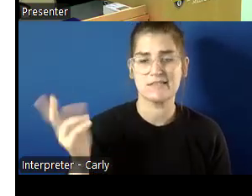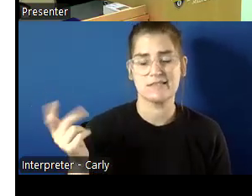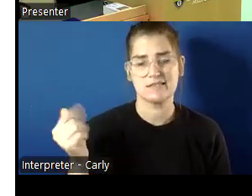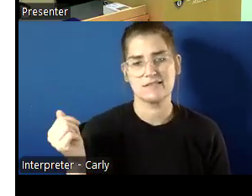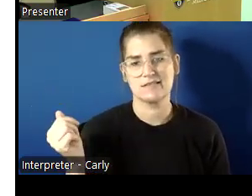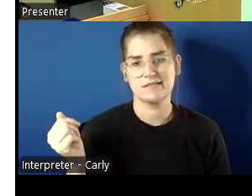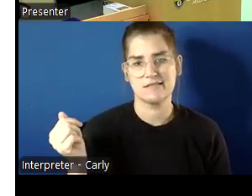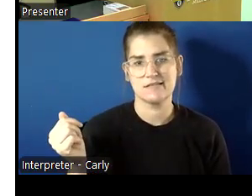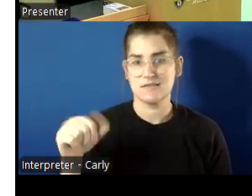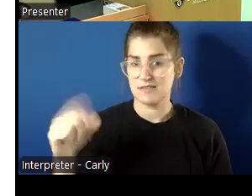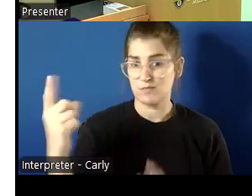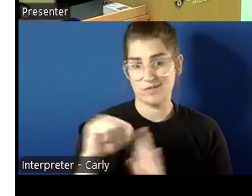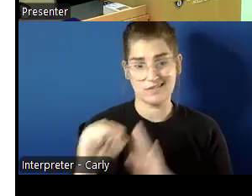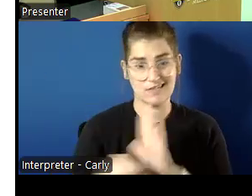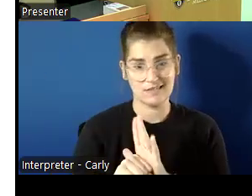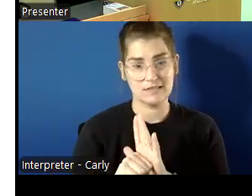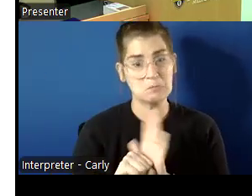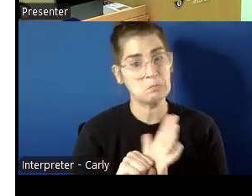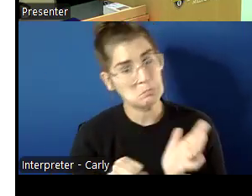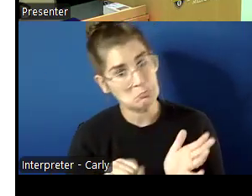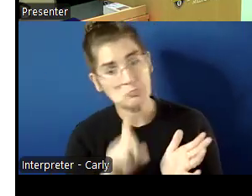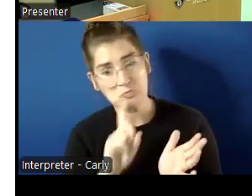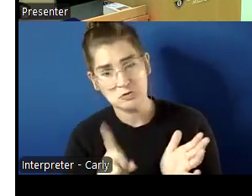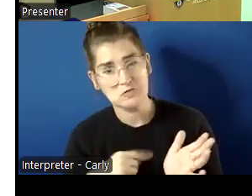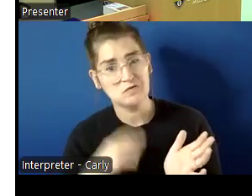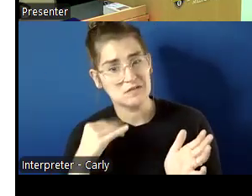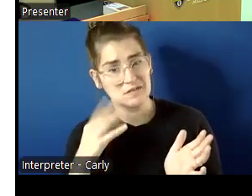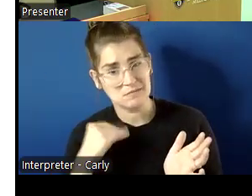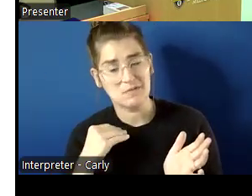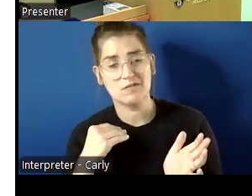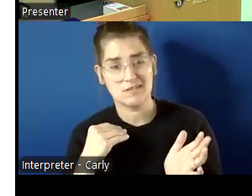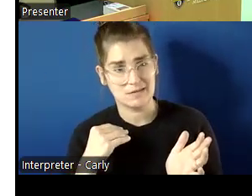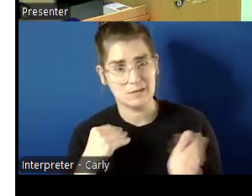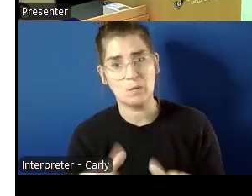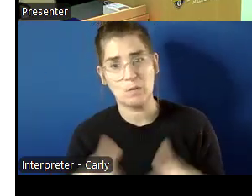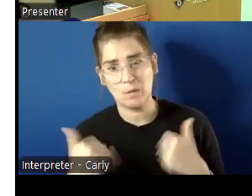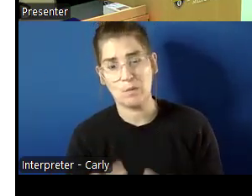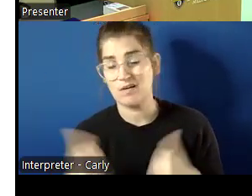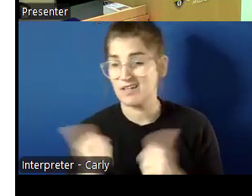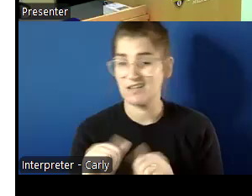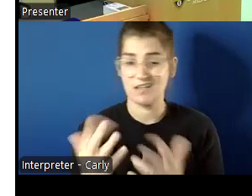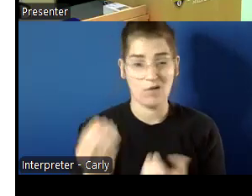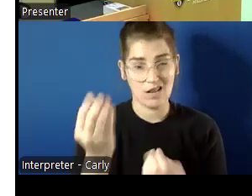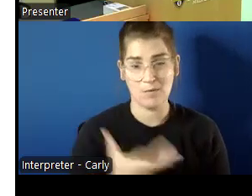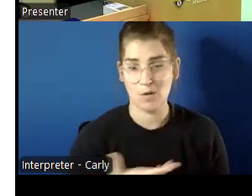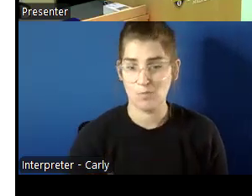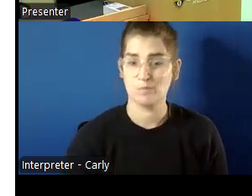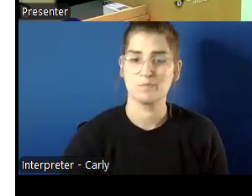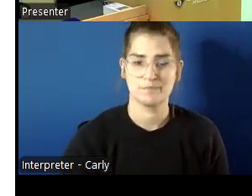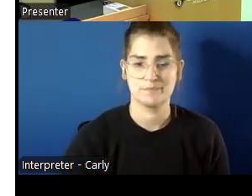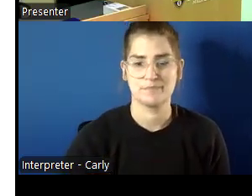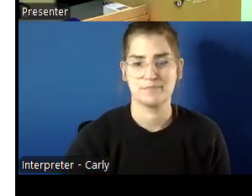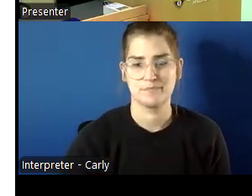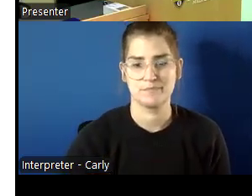uh state. I bet you've got some experiences. I bet you got some stories. Any that you want to tell?